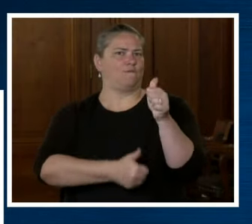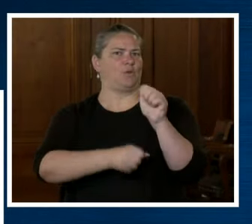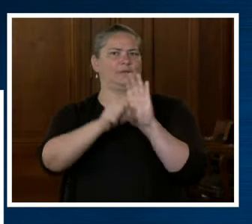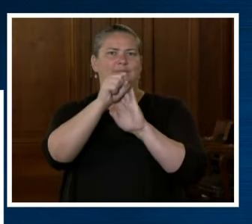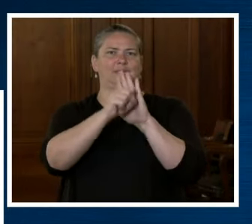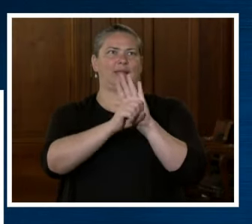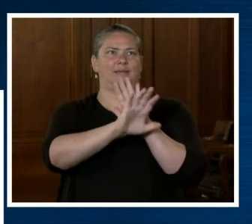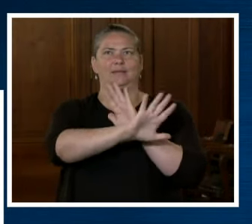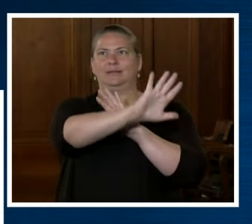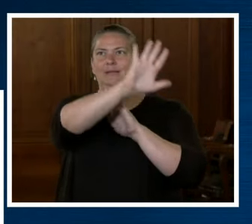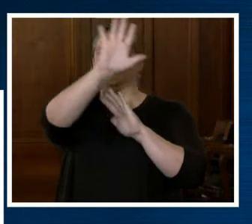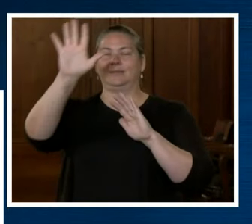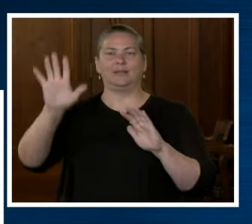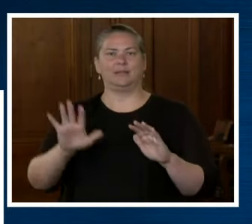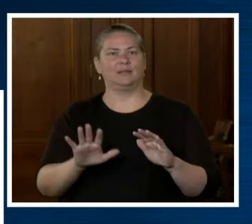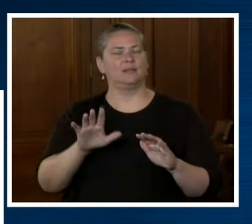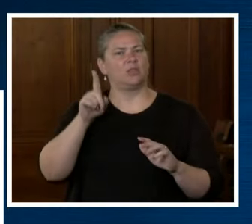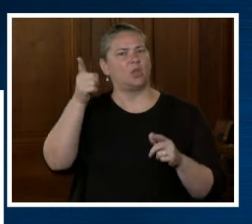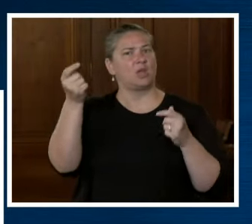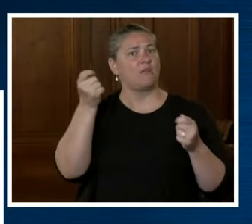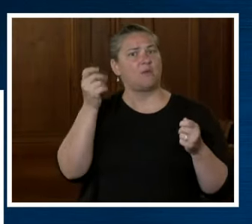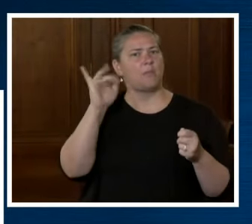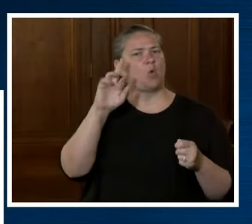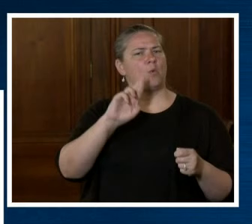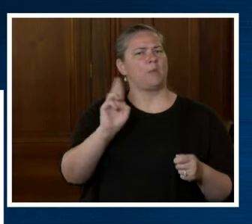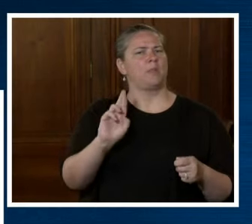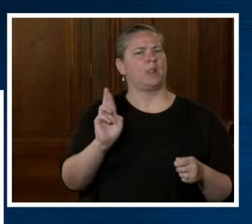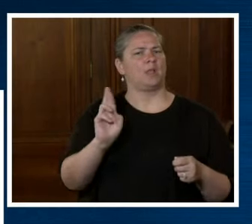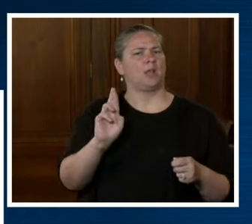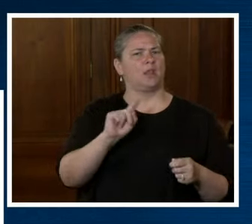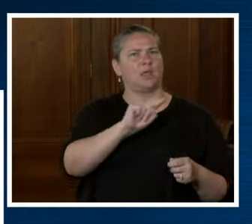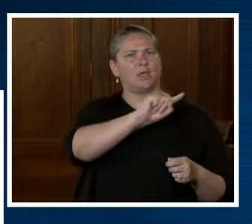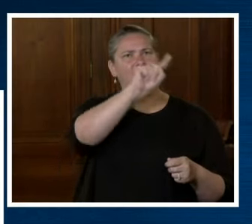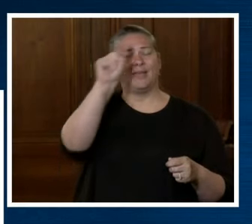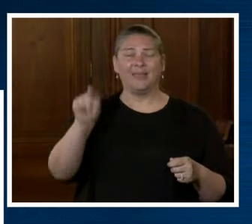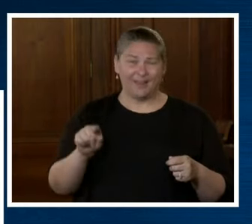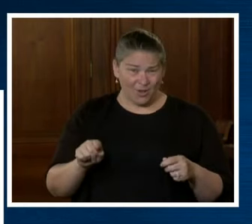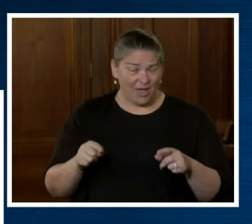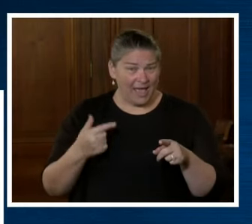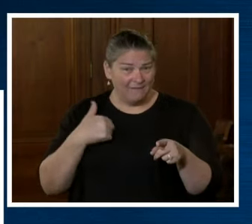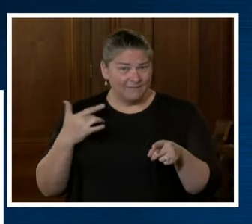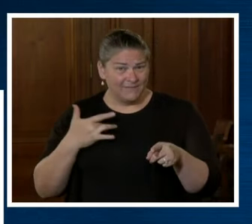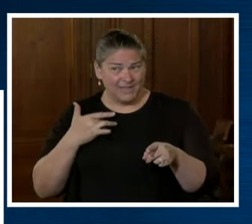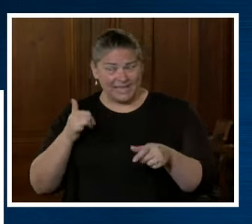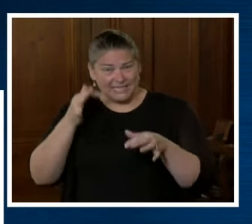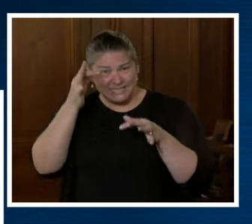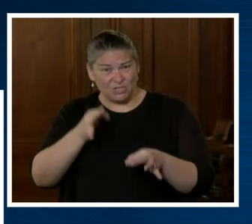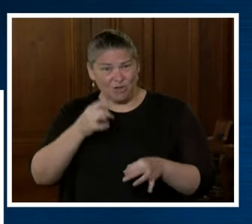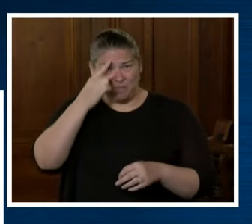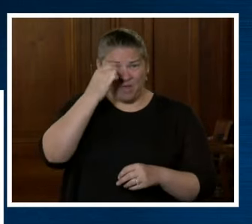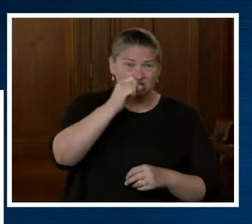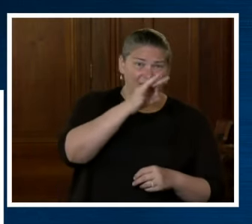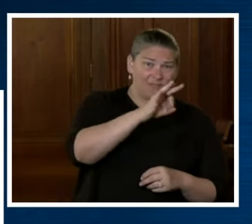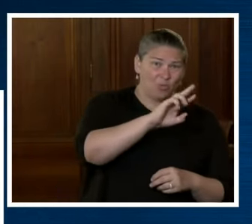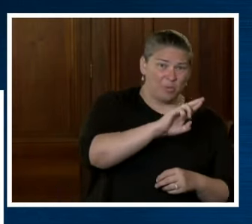MOVING FORWARD. BUT I BELIEVE THAT THAT CAN ALSO PRESENT REAL POSITIVE